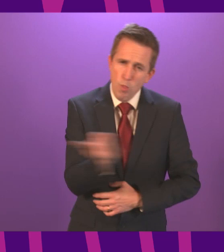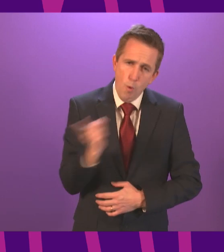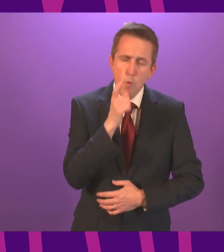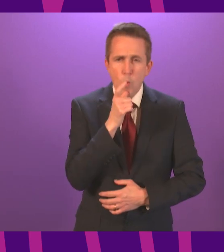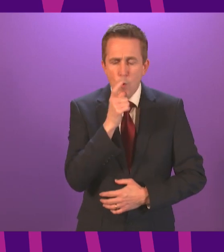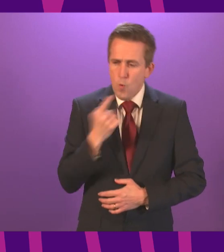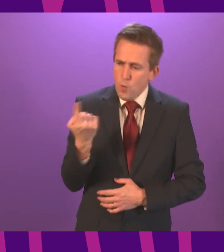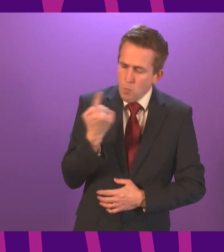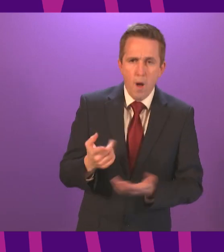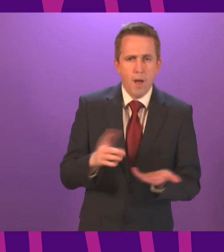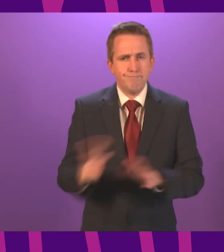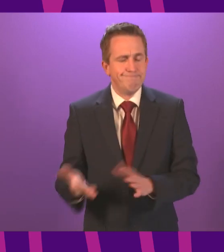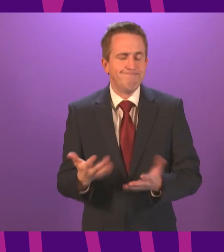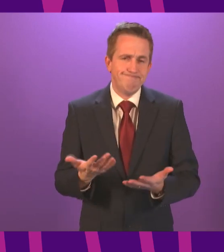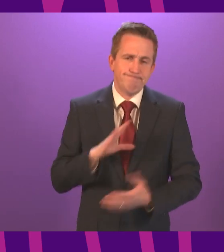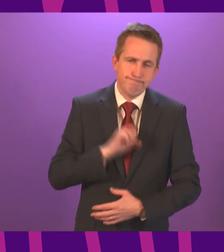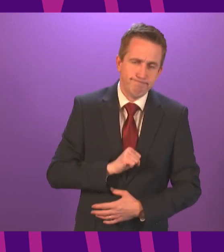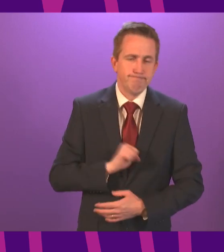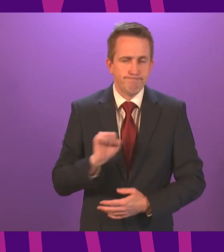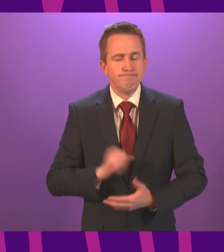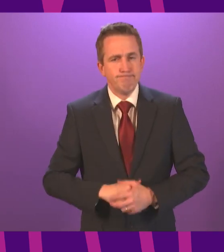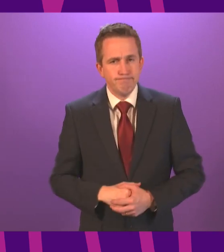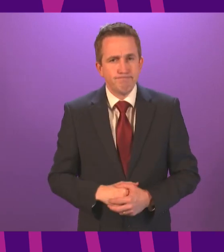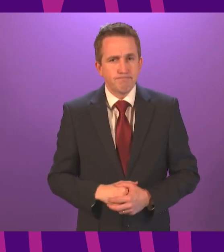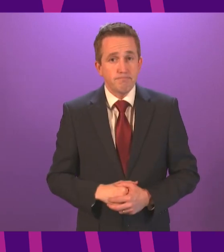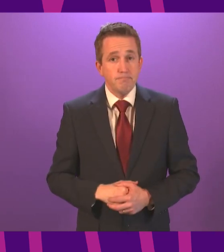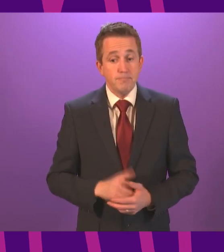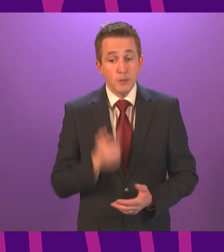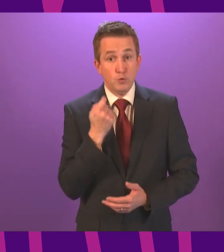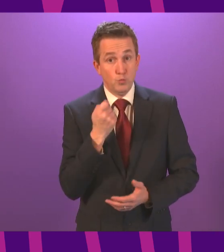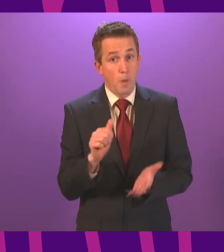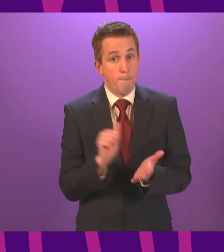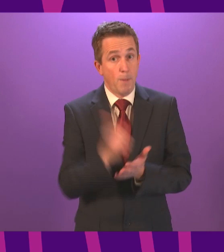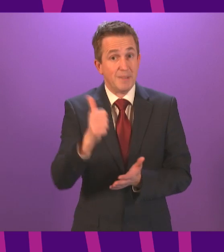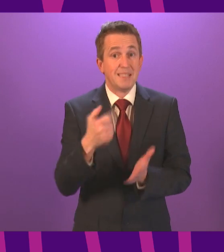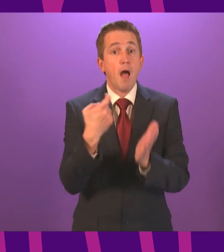We will shortly publish the latest estimate of the reproduction number in Scotland. We